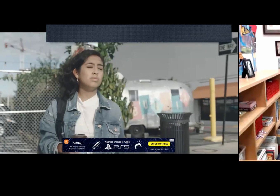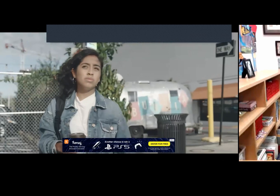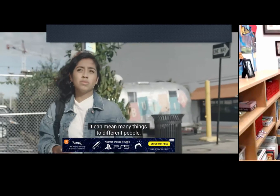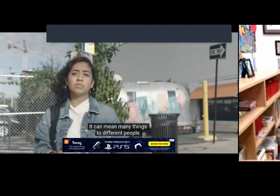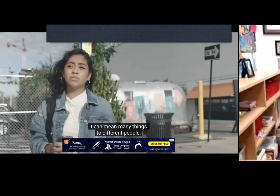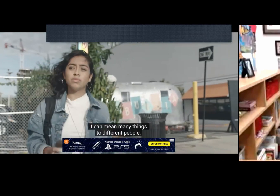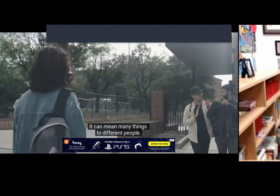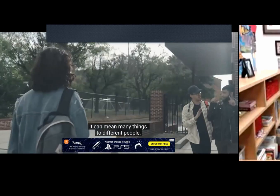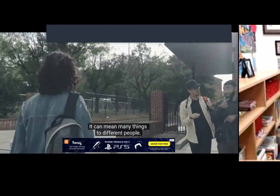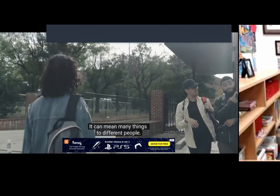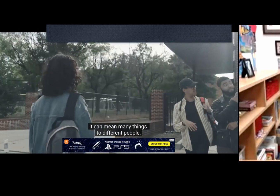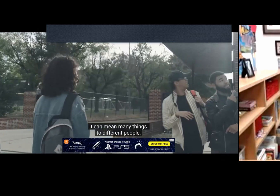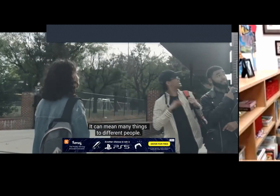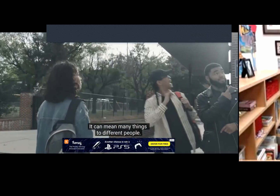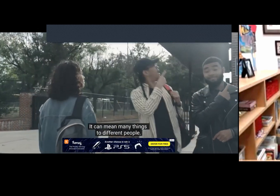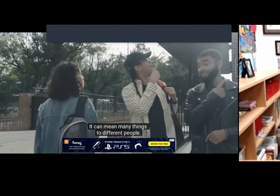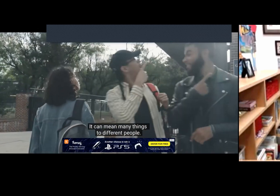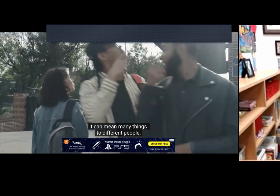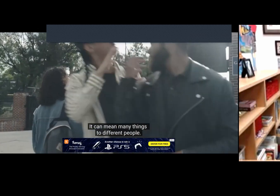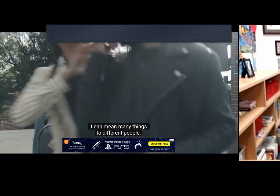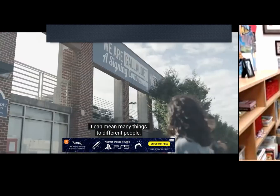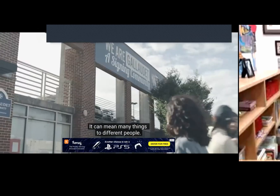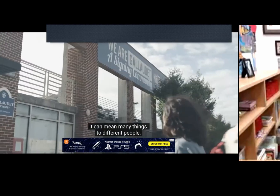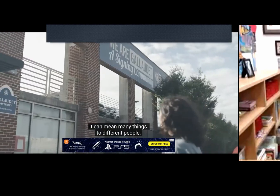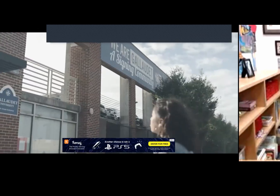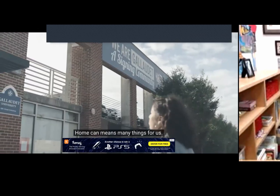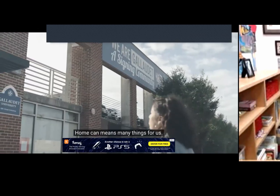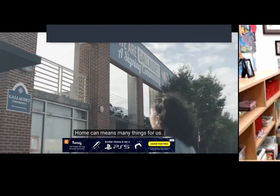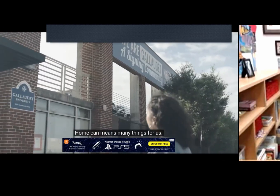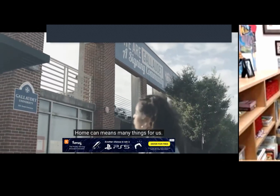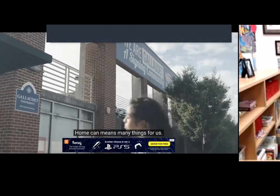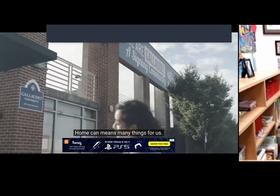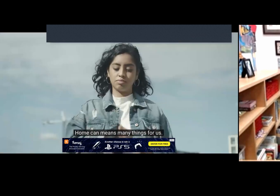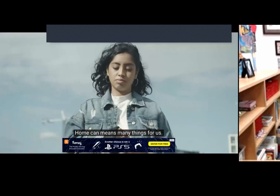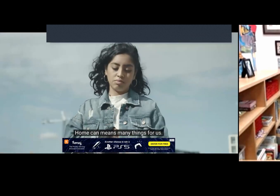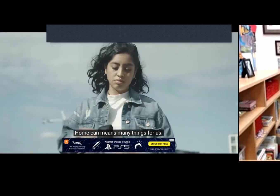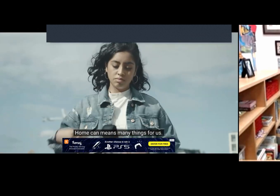It can mean many different things to different people. Home can mean many things for us.